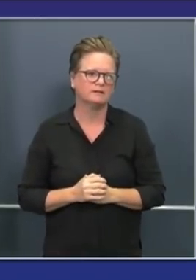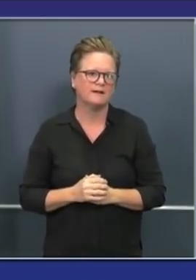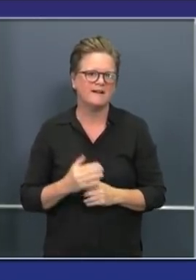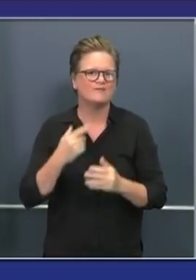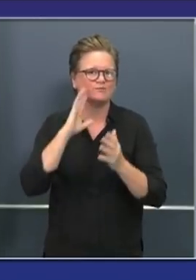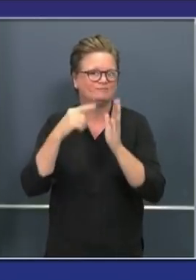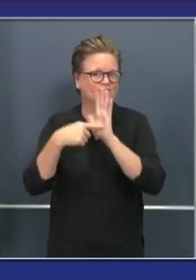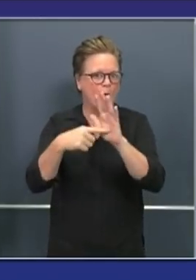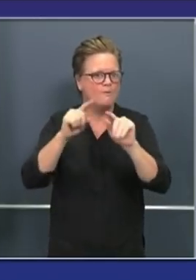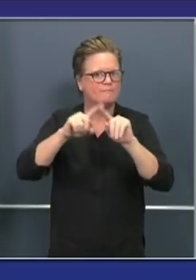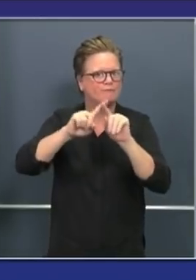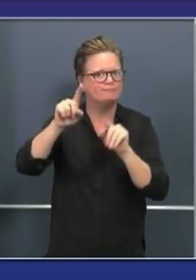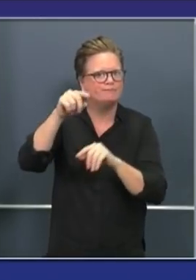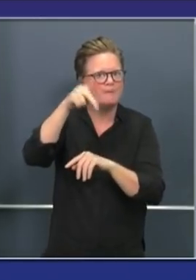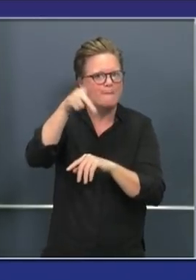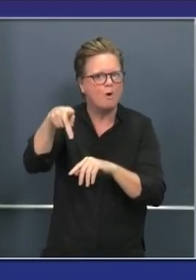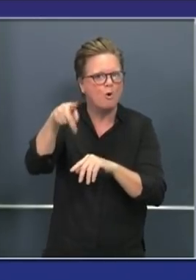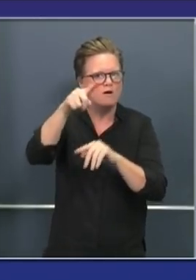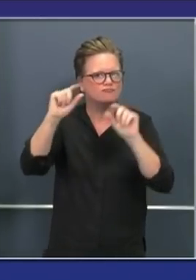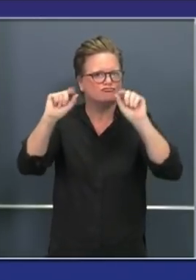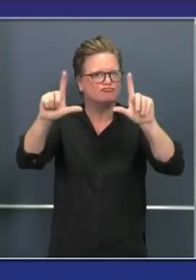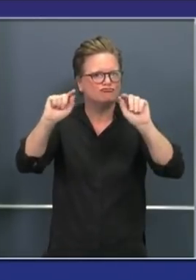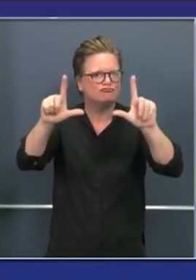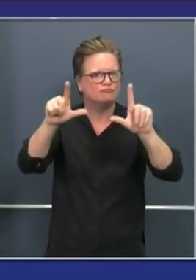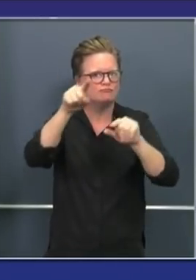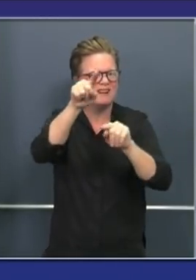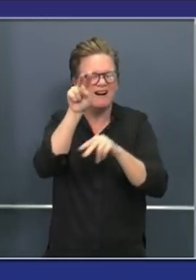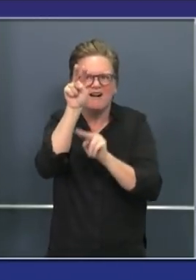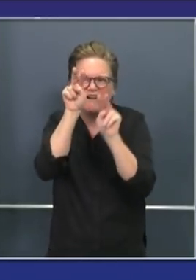MANY WAYS CAN BE EXAMPLED AND CERTAINLY IS EXAMPLED HERE AND HIGHLIGHTED IN THIS SLIDE.